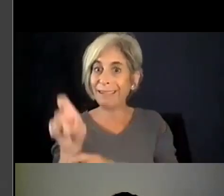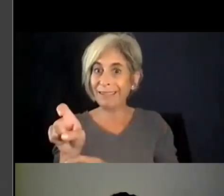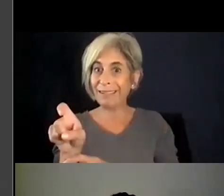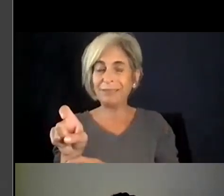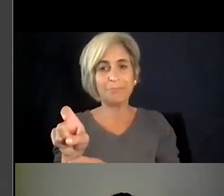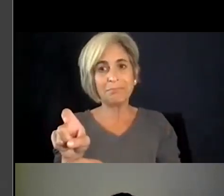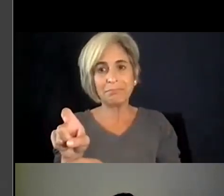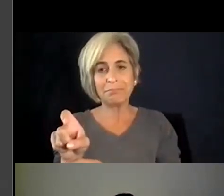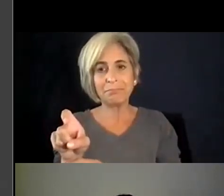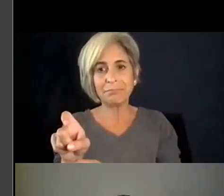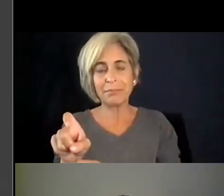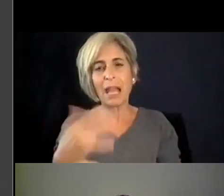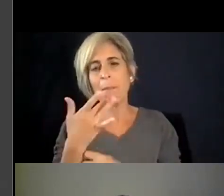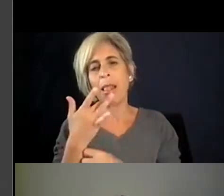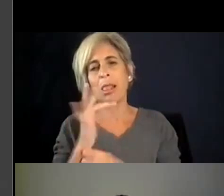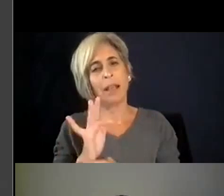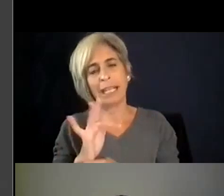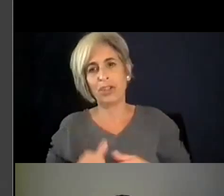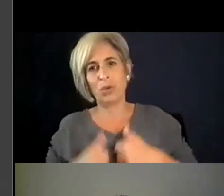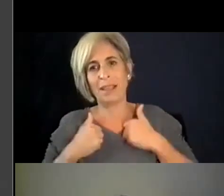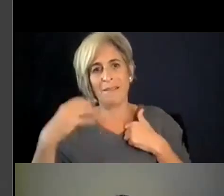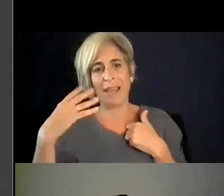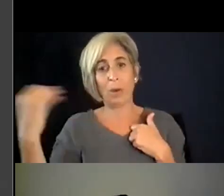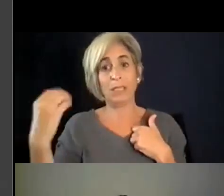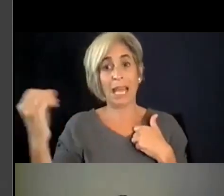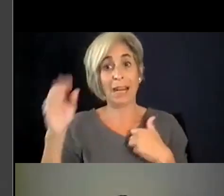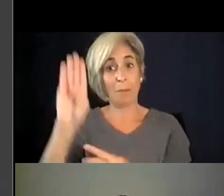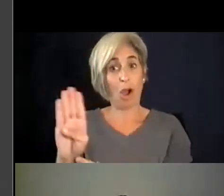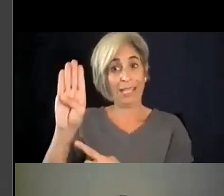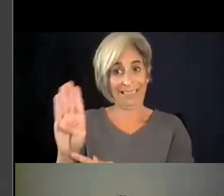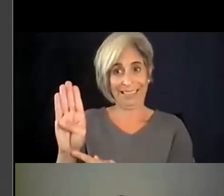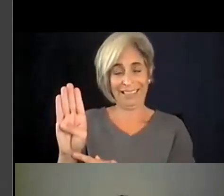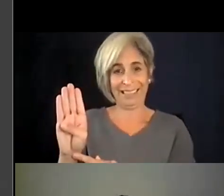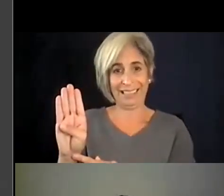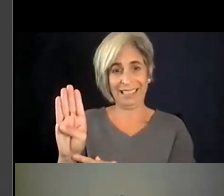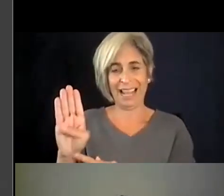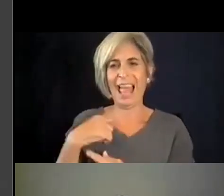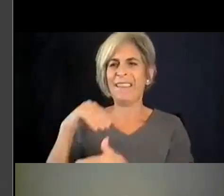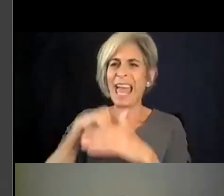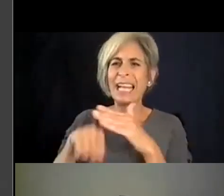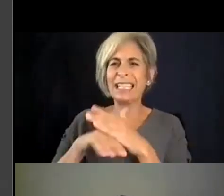and I'm so fortunate to live outside of Boston, where I have access to one of